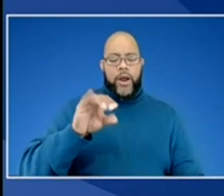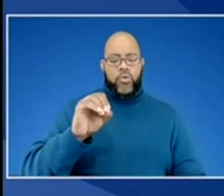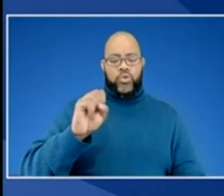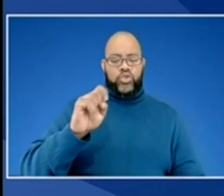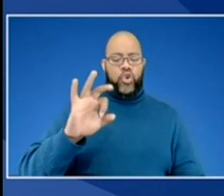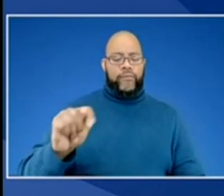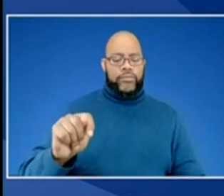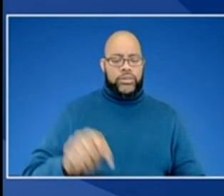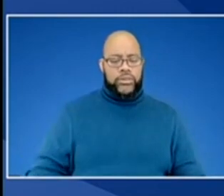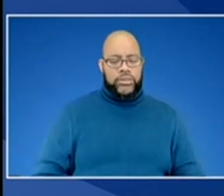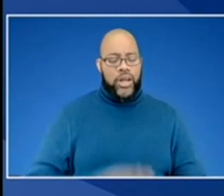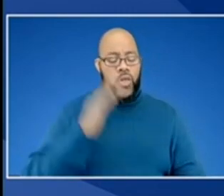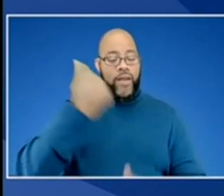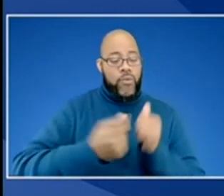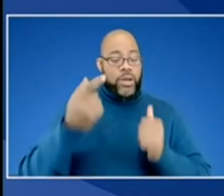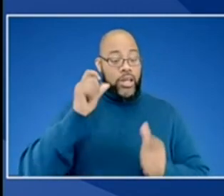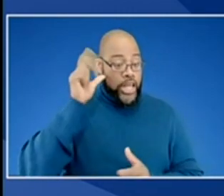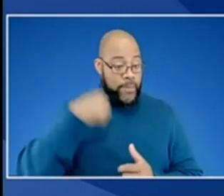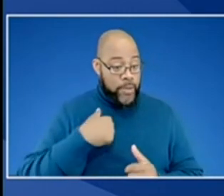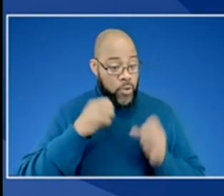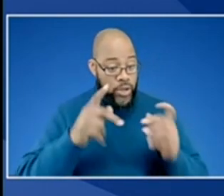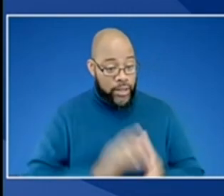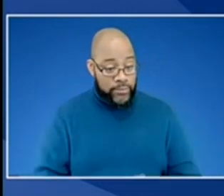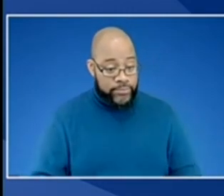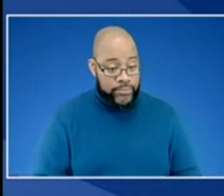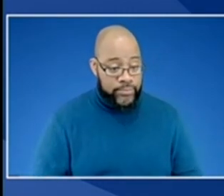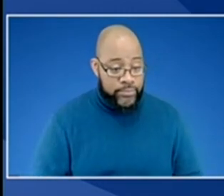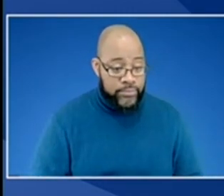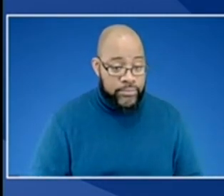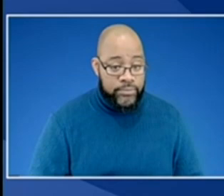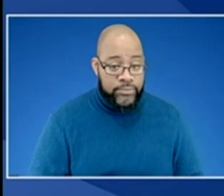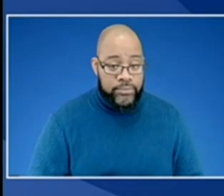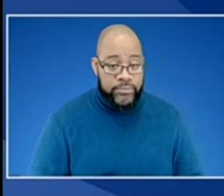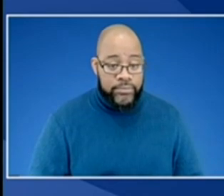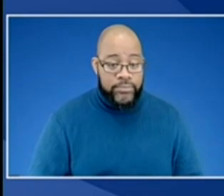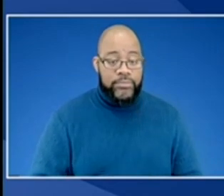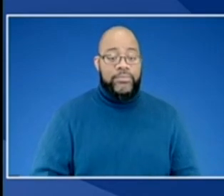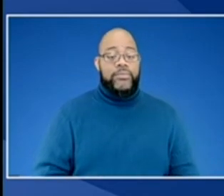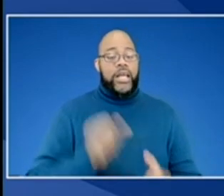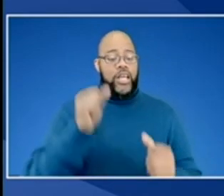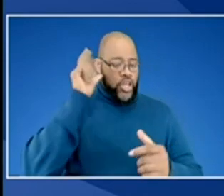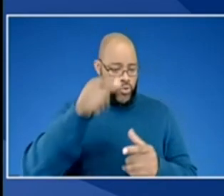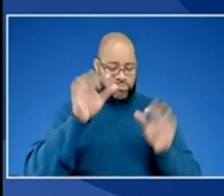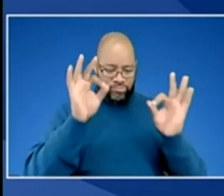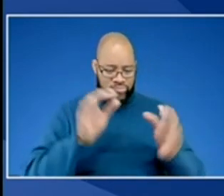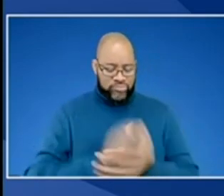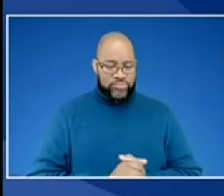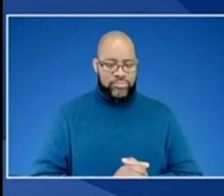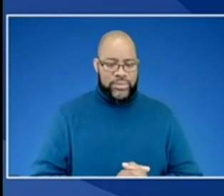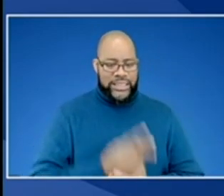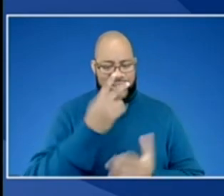Hello, everyone. Can you hear me okay? Satra, yes, I can hear you and I can see you now. Thank you.